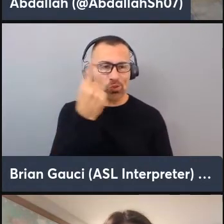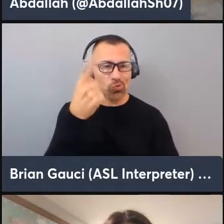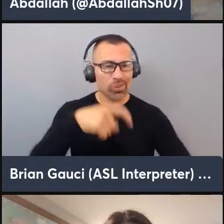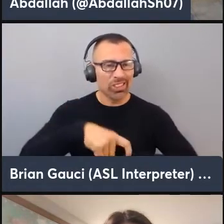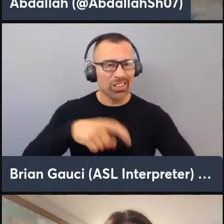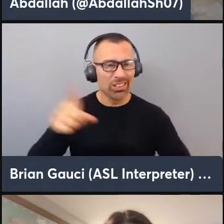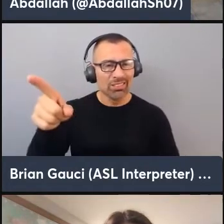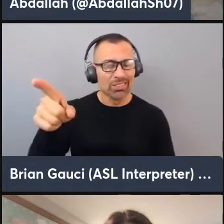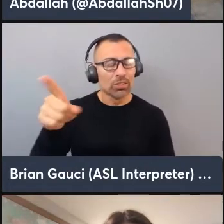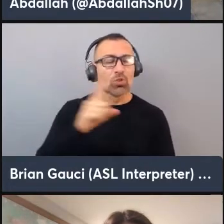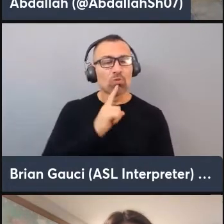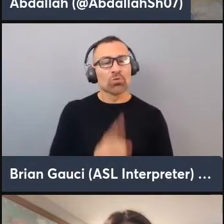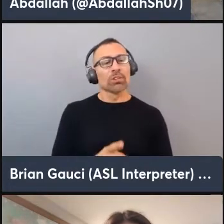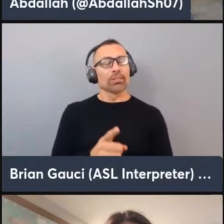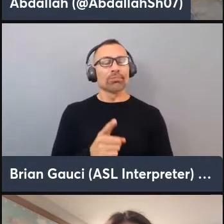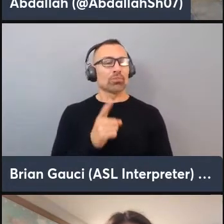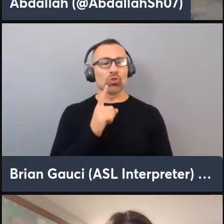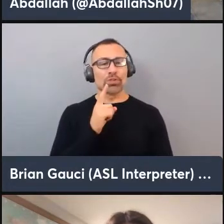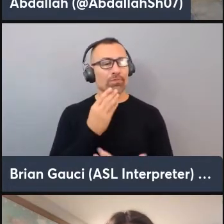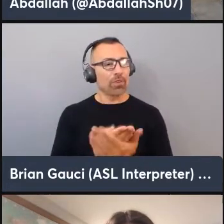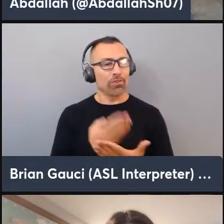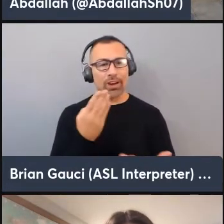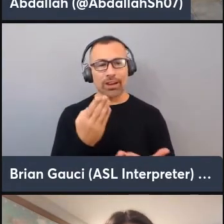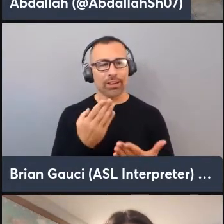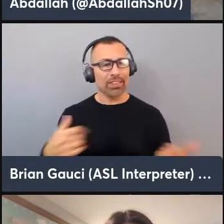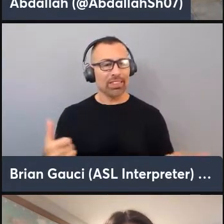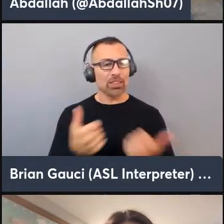that the challenge code is actually correct.